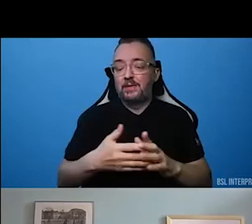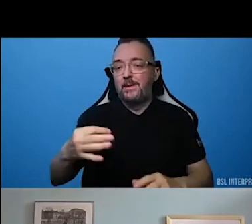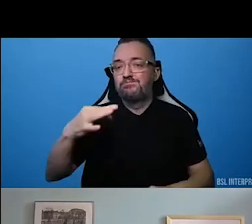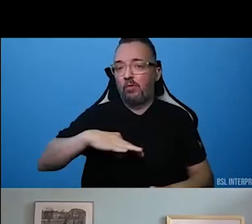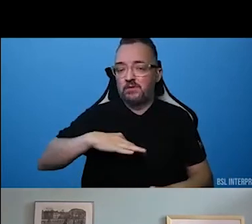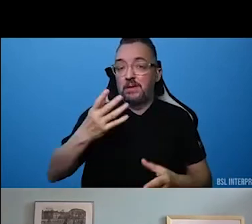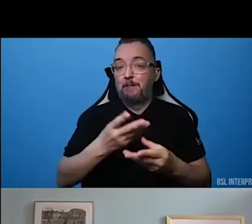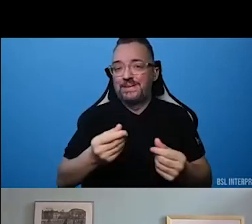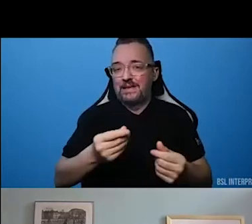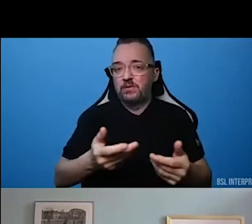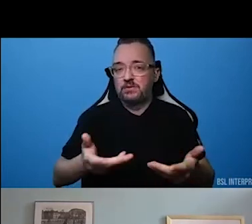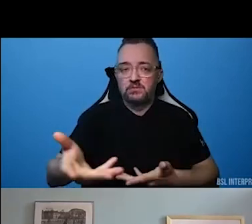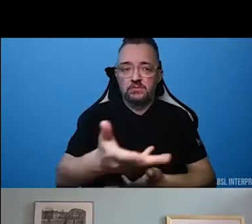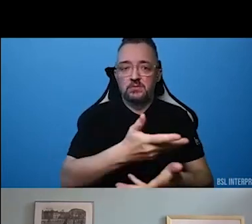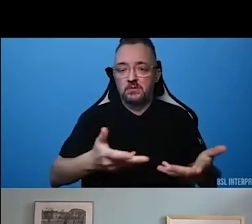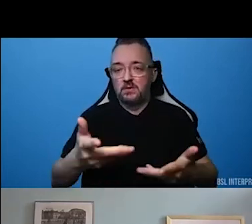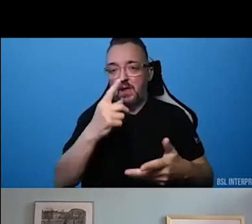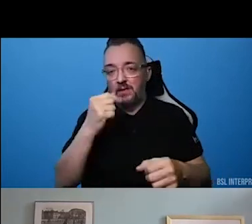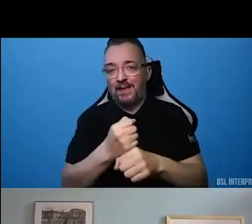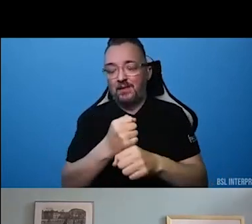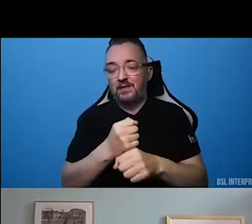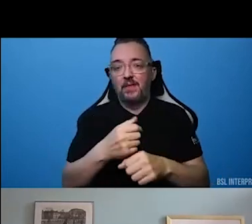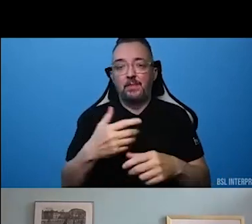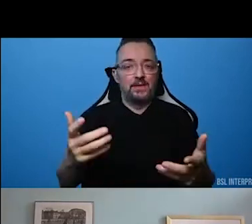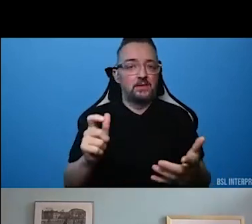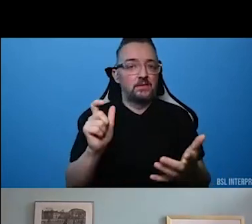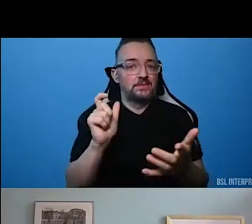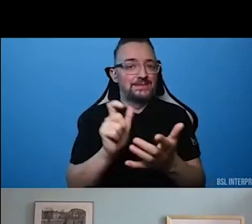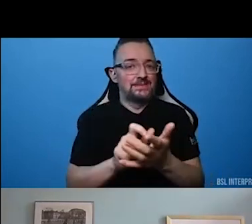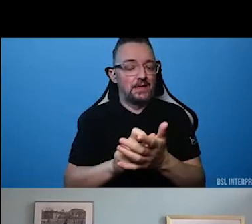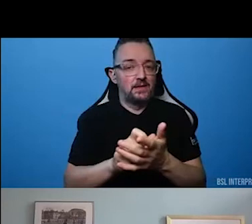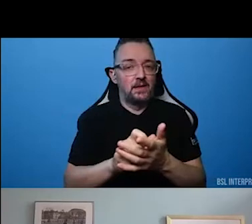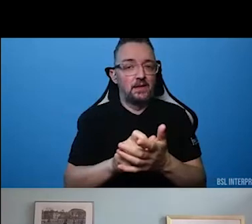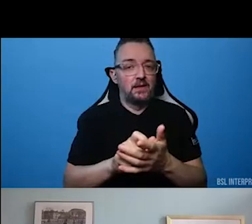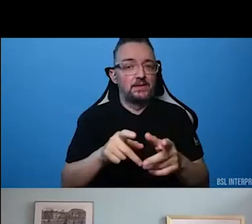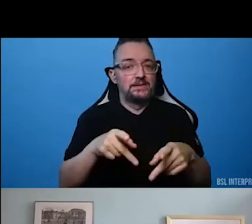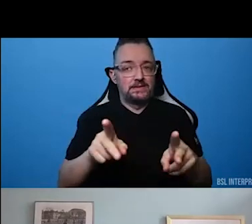which are formed in the global capitalist system which we're shining a light on today.